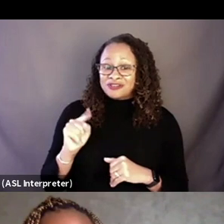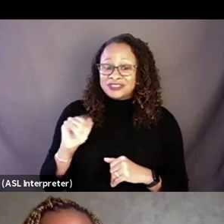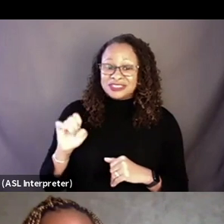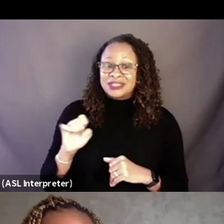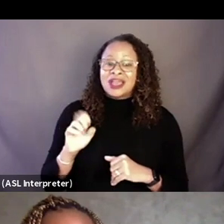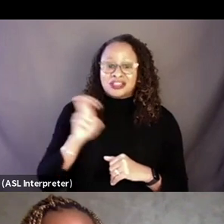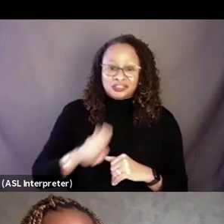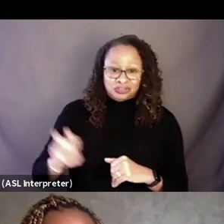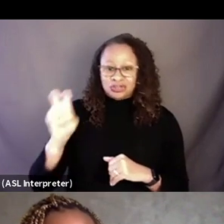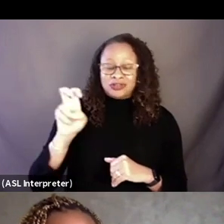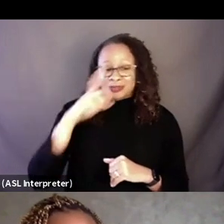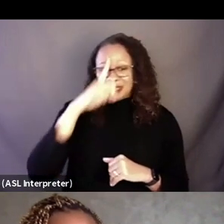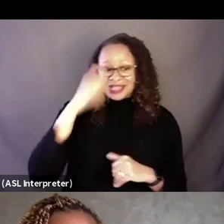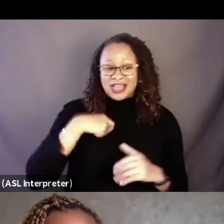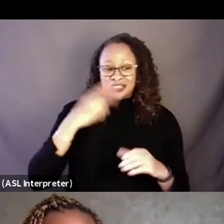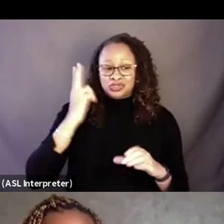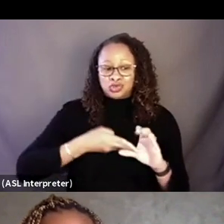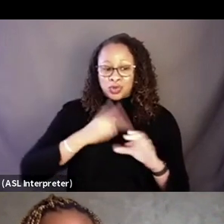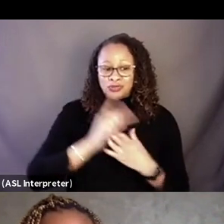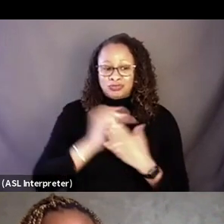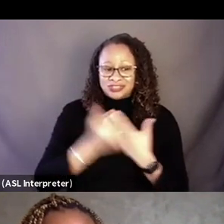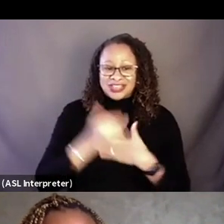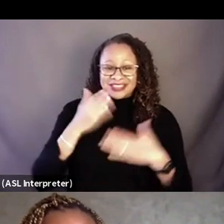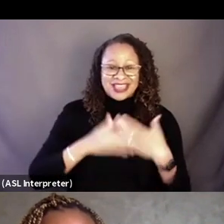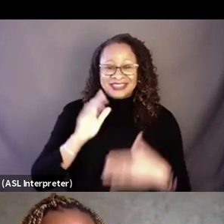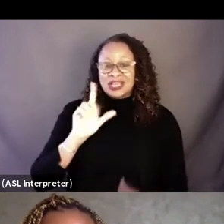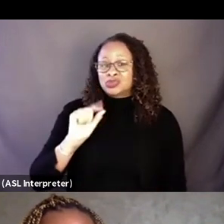because I joined the project towards the end of 2017.